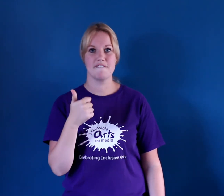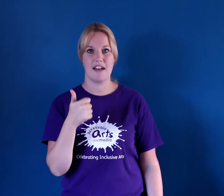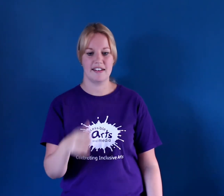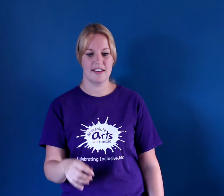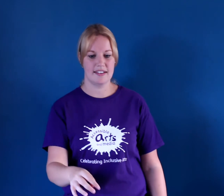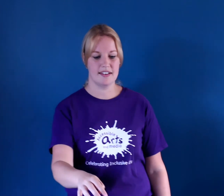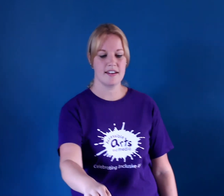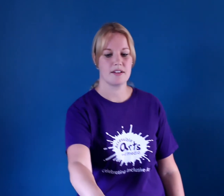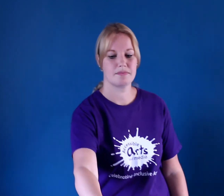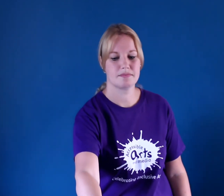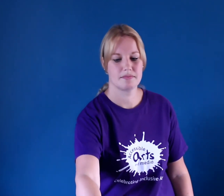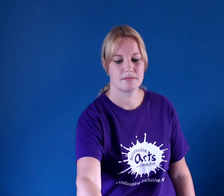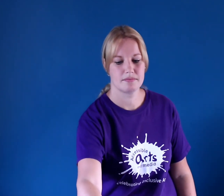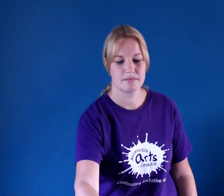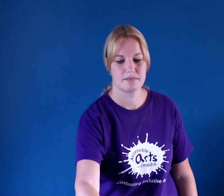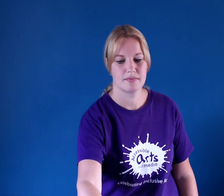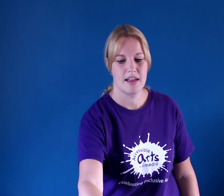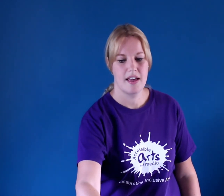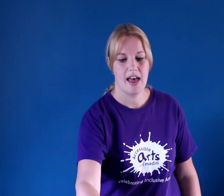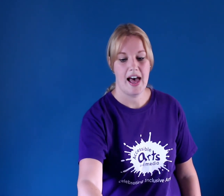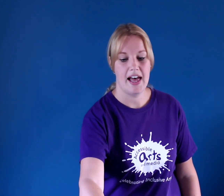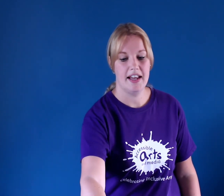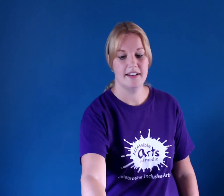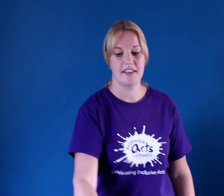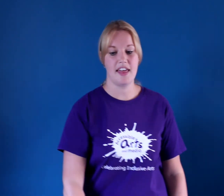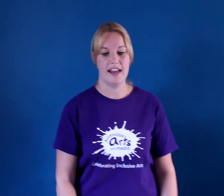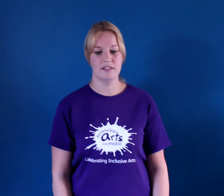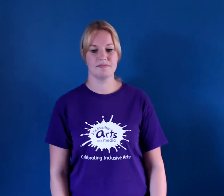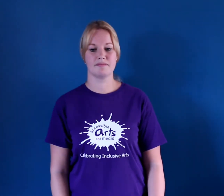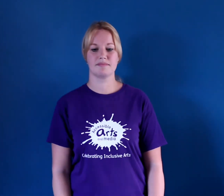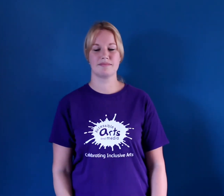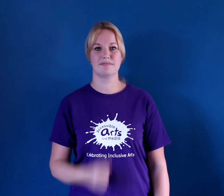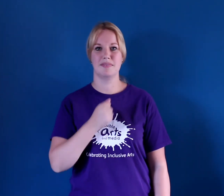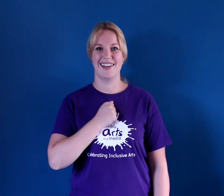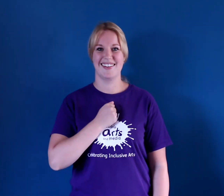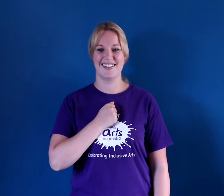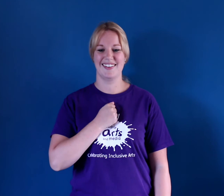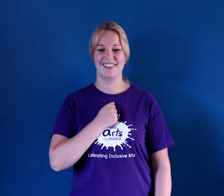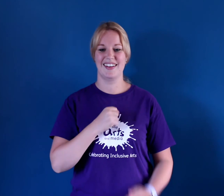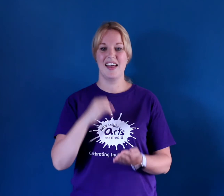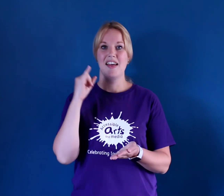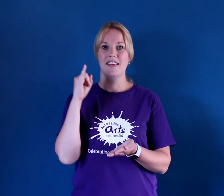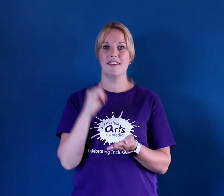Fantastic. And then, my turn.